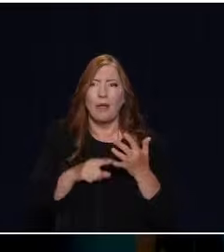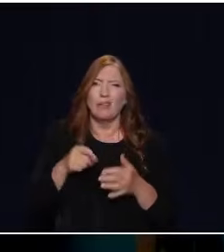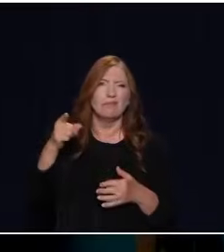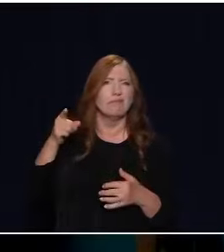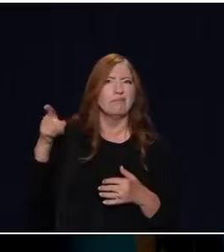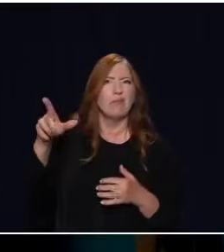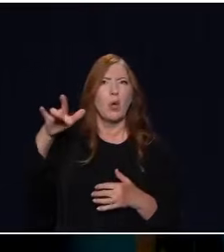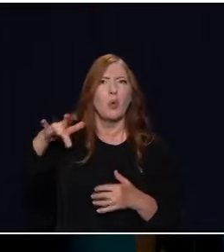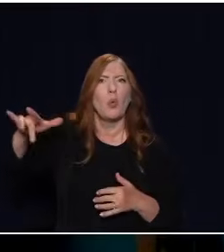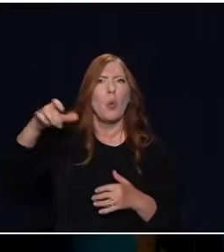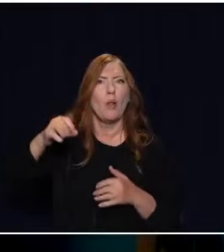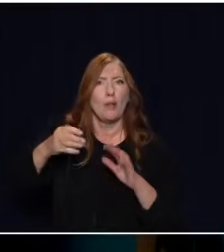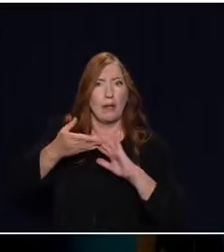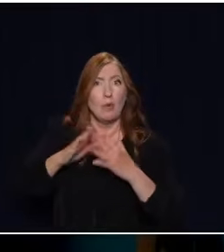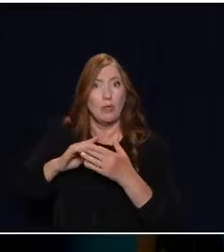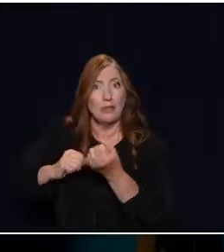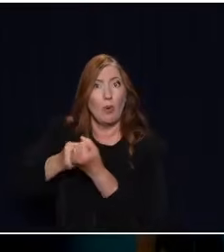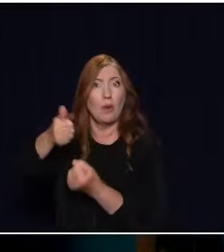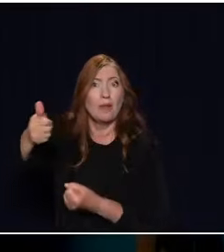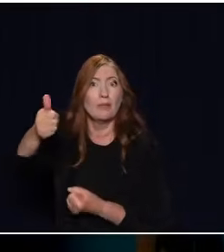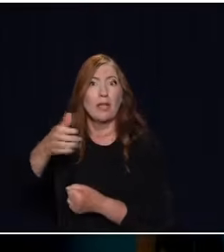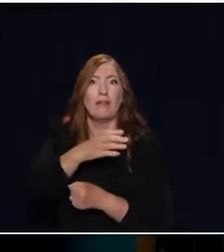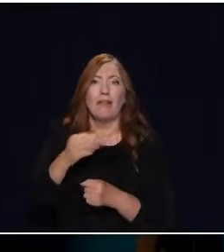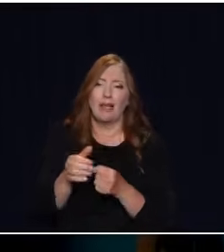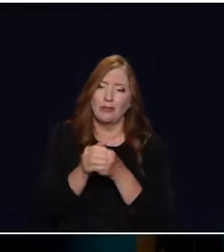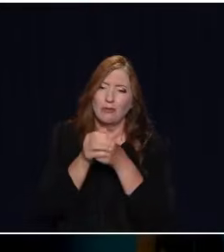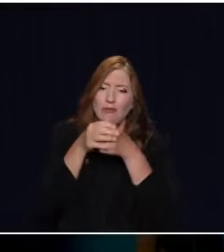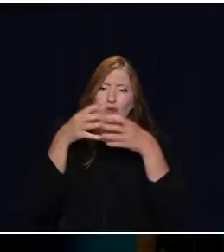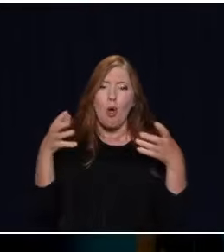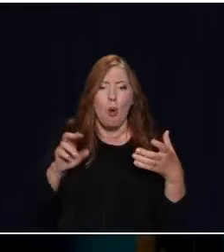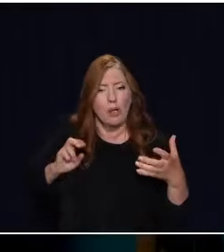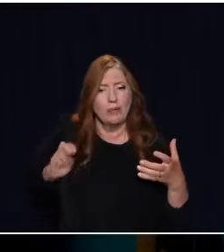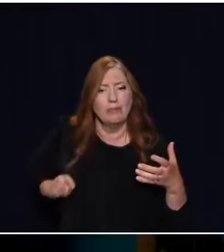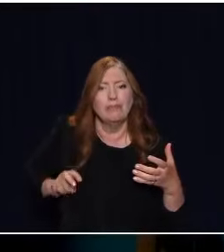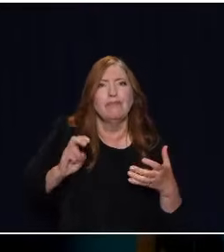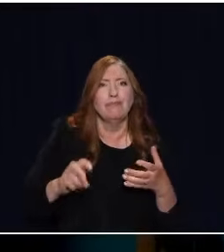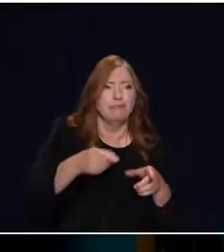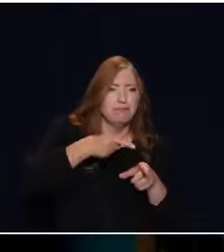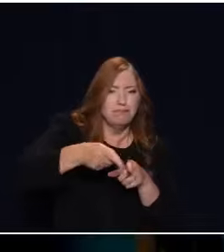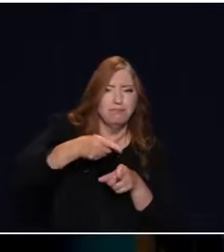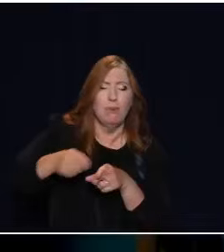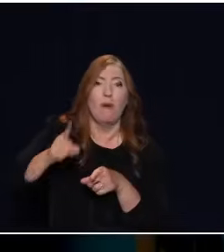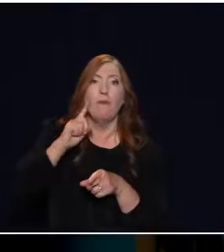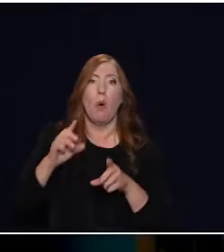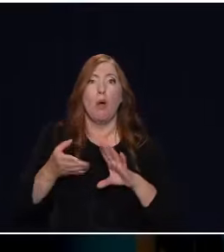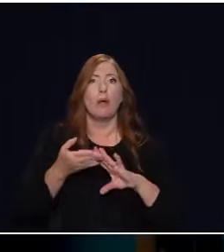LOCALIZING THE DEPARTMENT OF EDUCATION SO THAT THOSE RURAL COMMUNITIES ARE ABLE TO SUPPORT